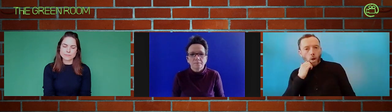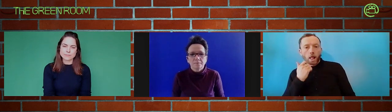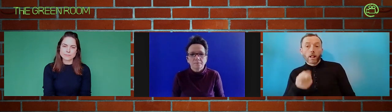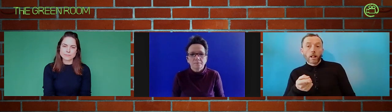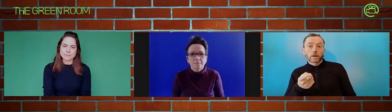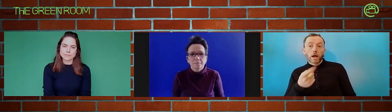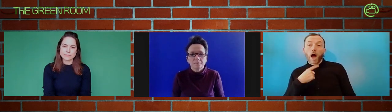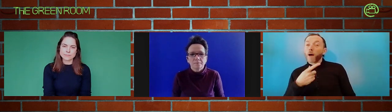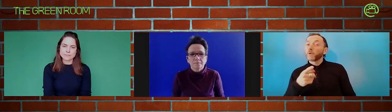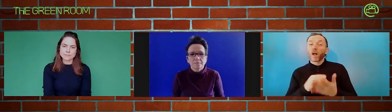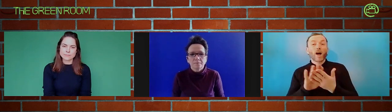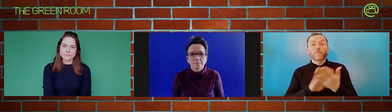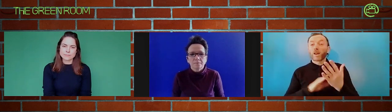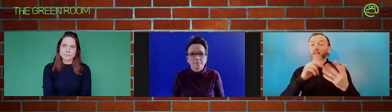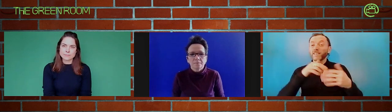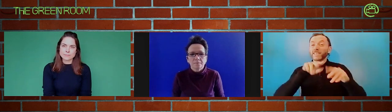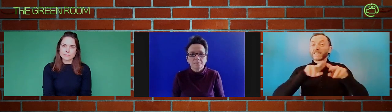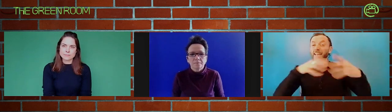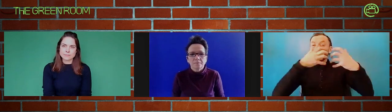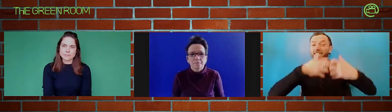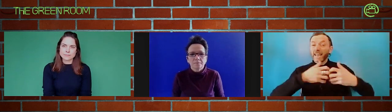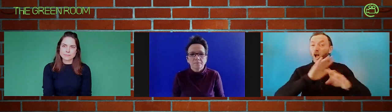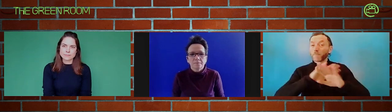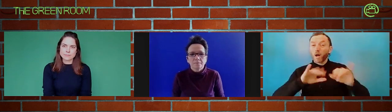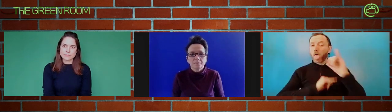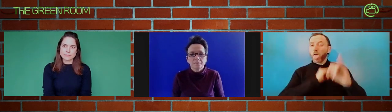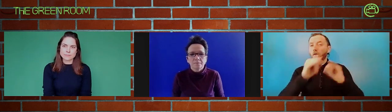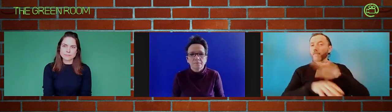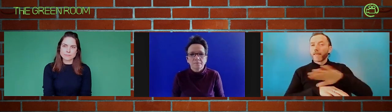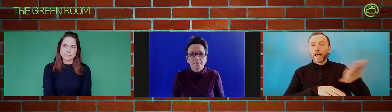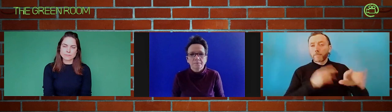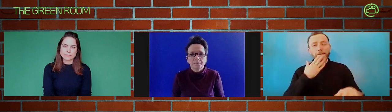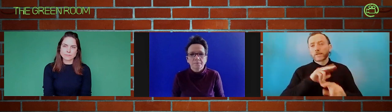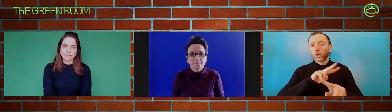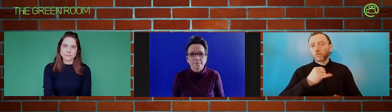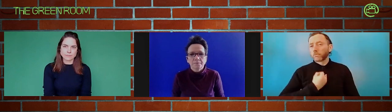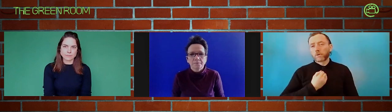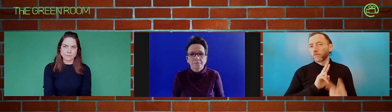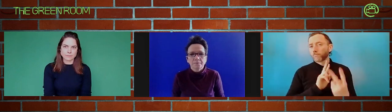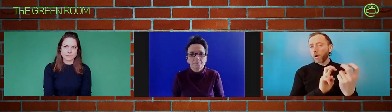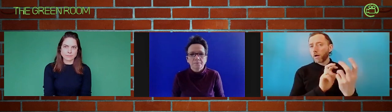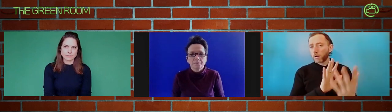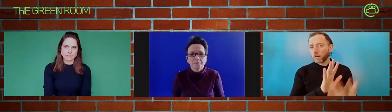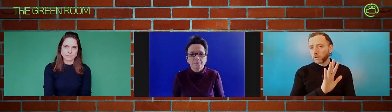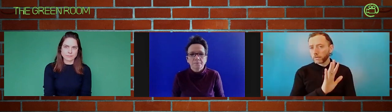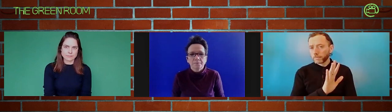tech, so please don't get me wrong. No no. AP: But that it doesn't have to be a